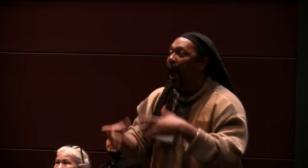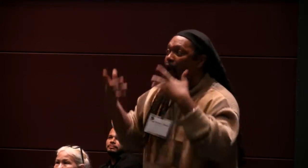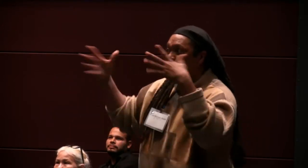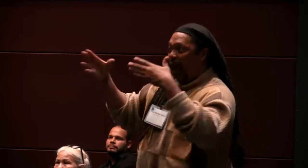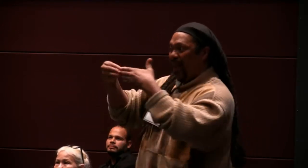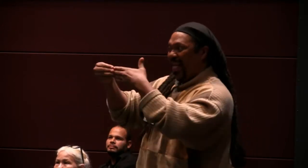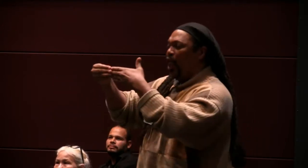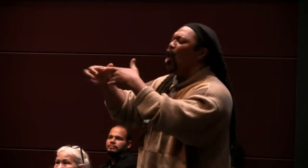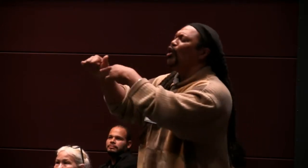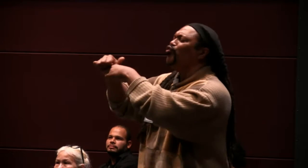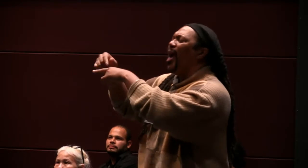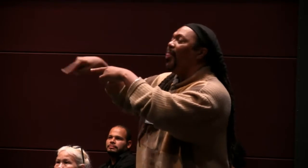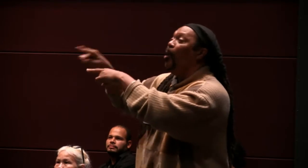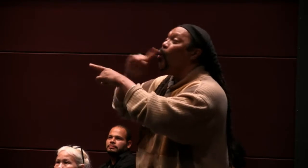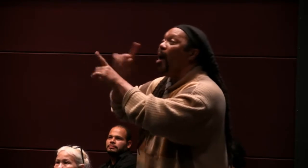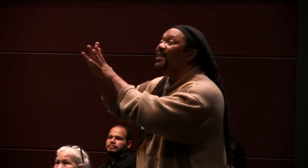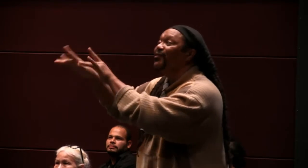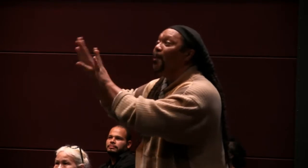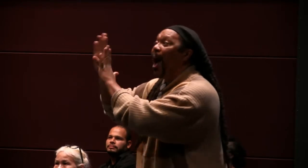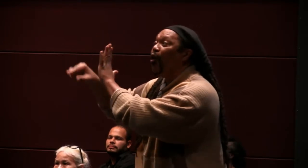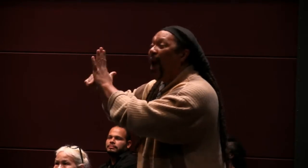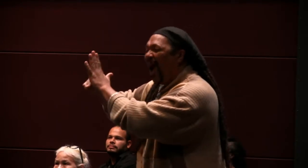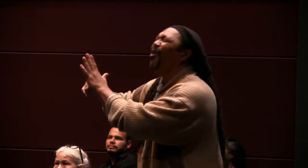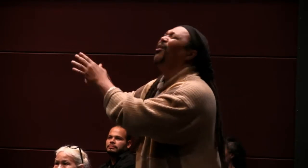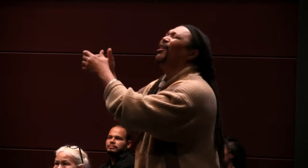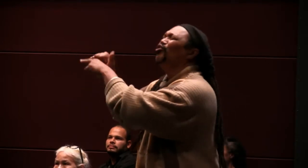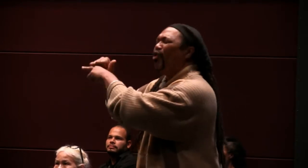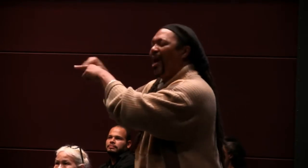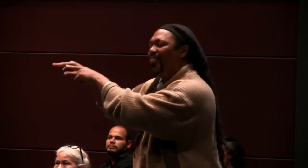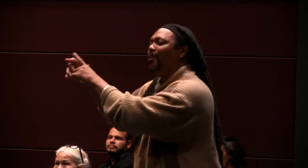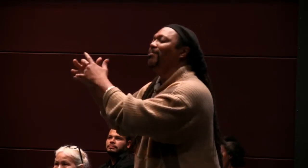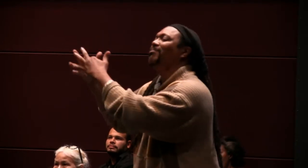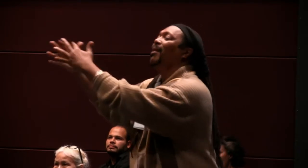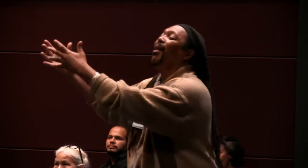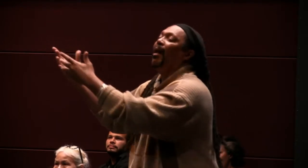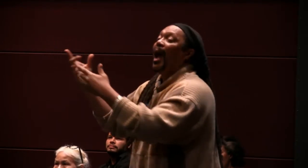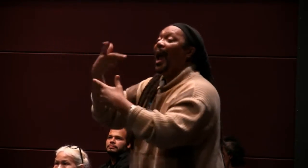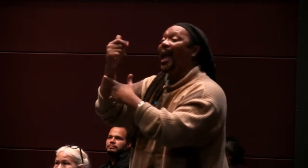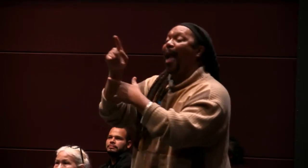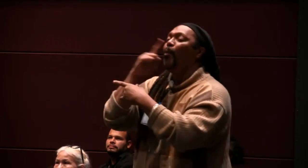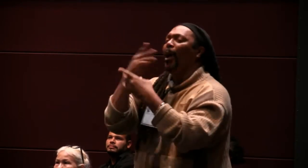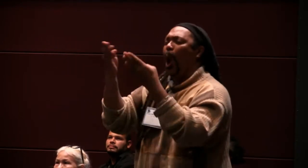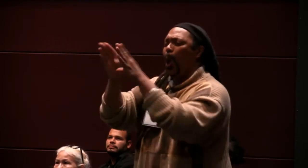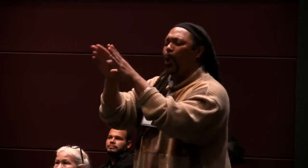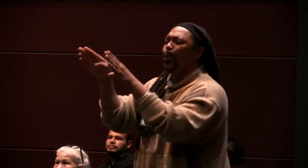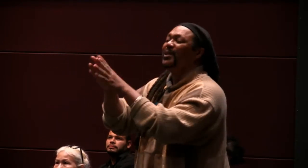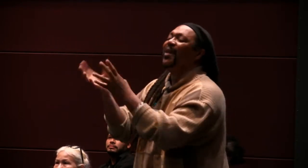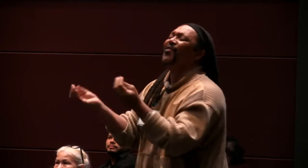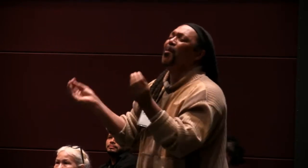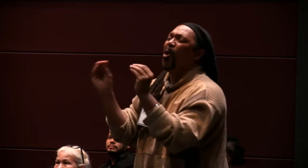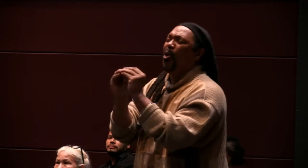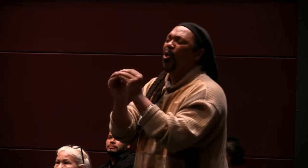Not just to control everything, but we need to create training,